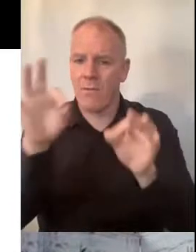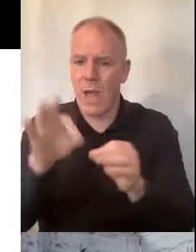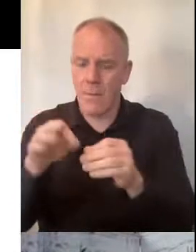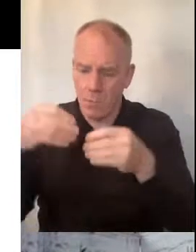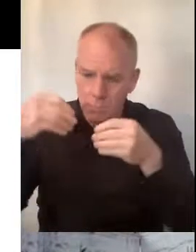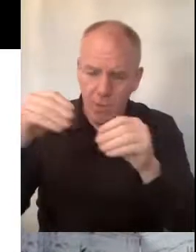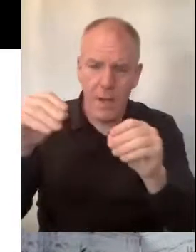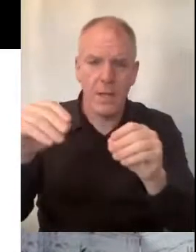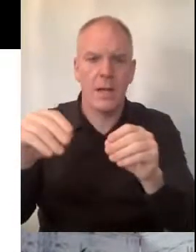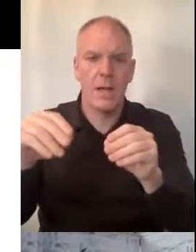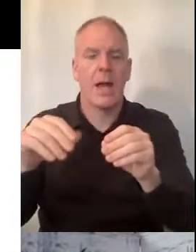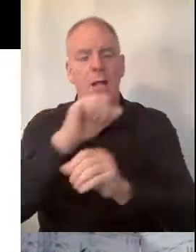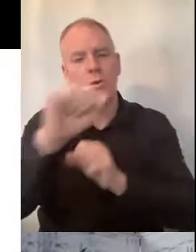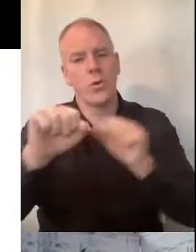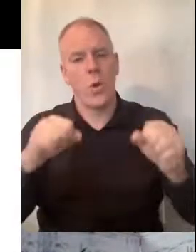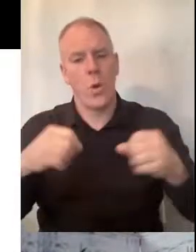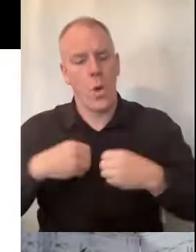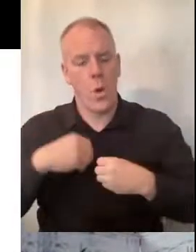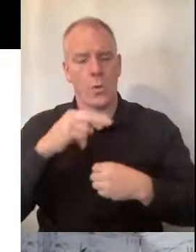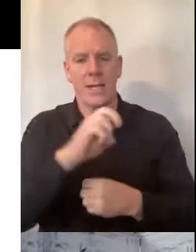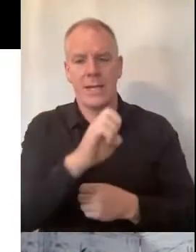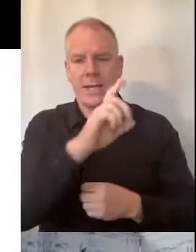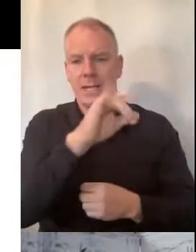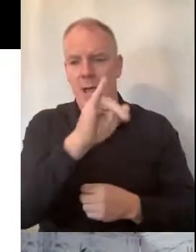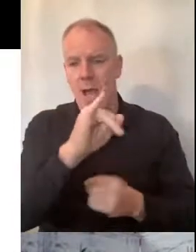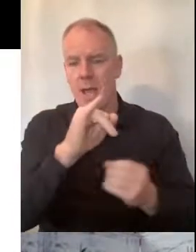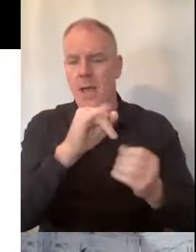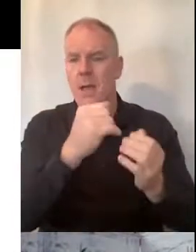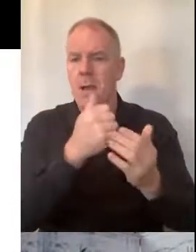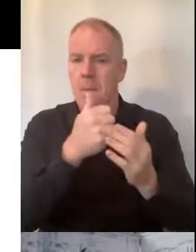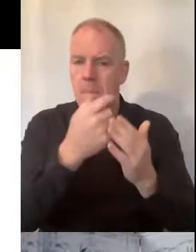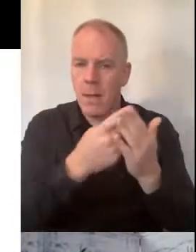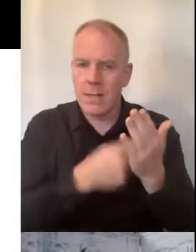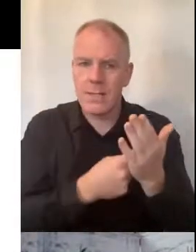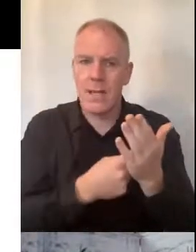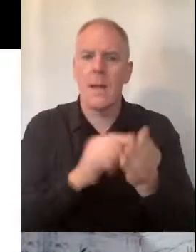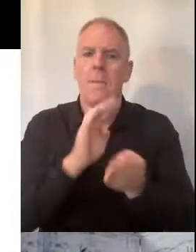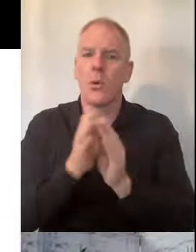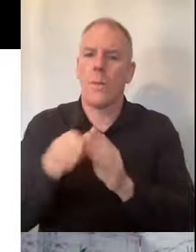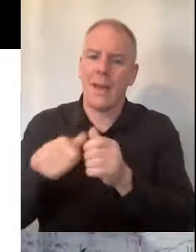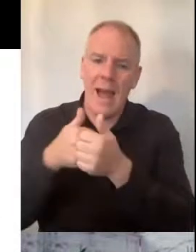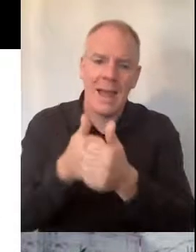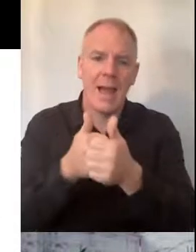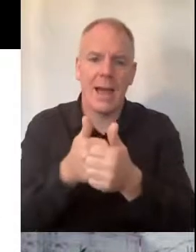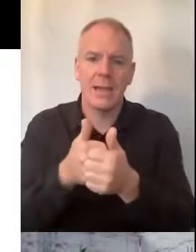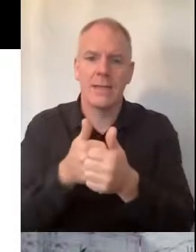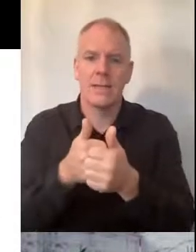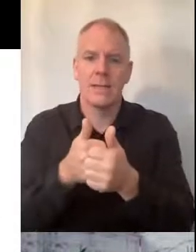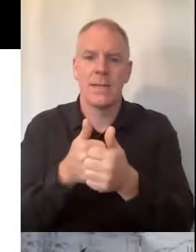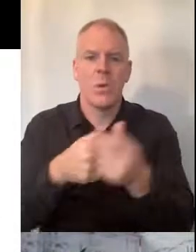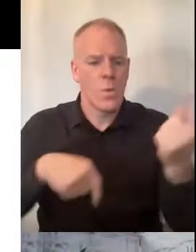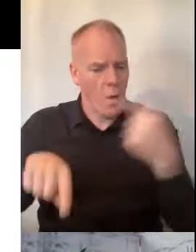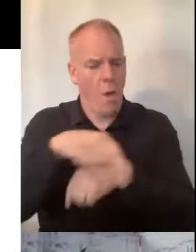various EDI policies about being an ally and being an accomplice. All of us share responsibility for